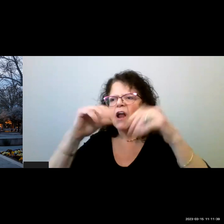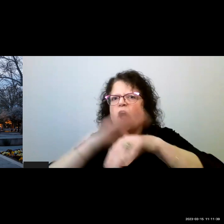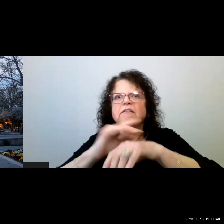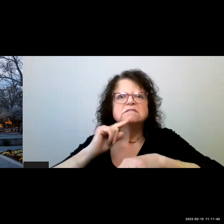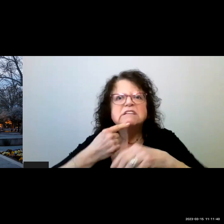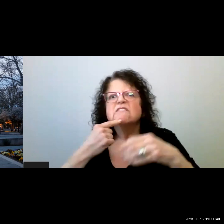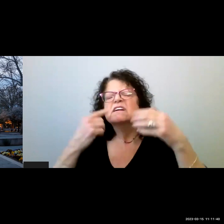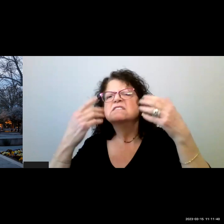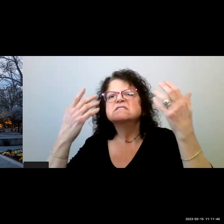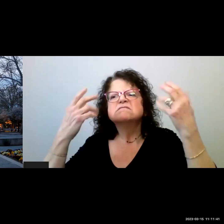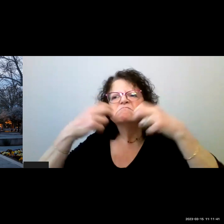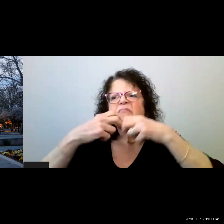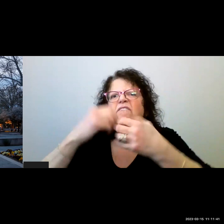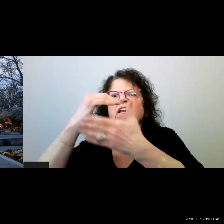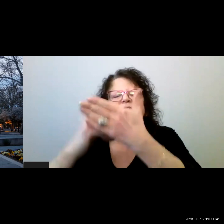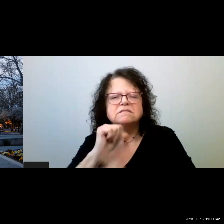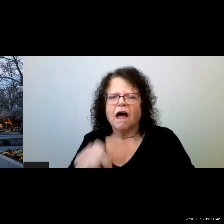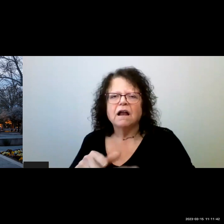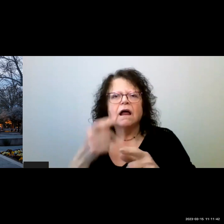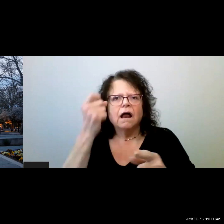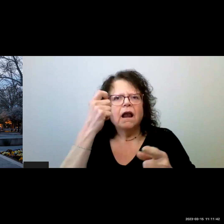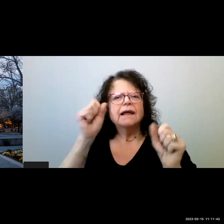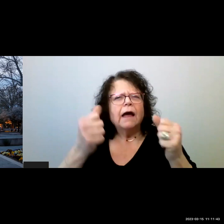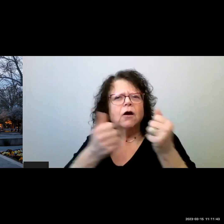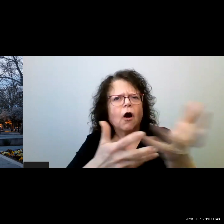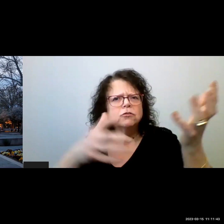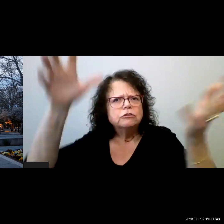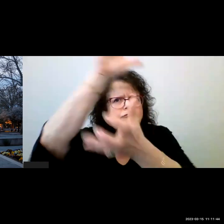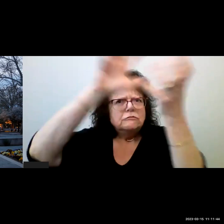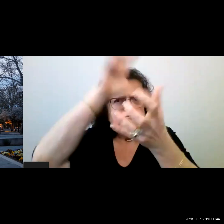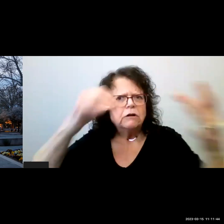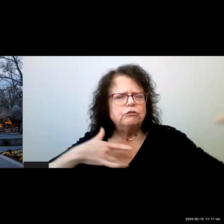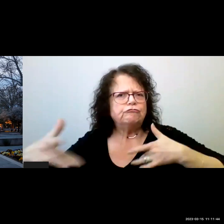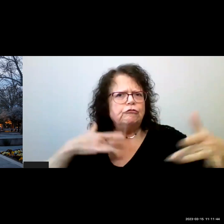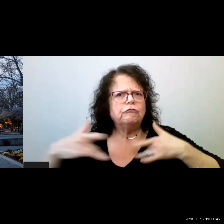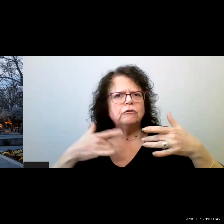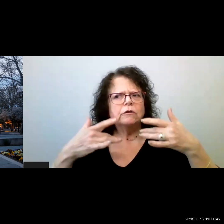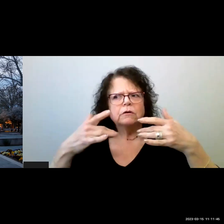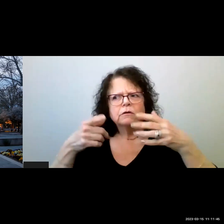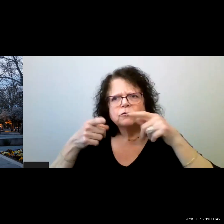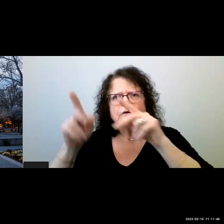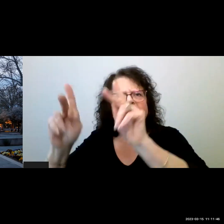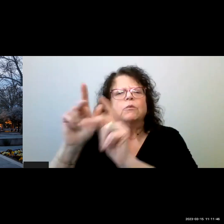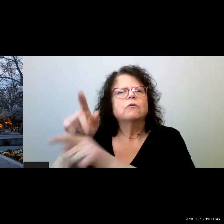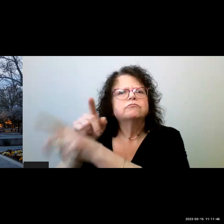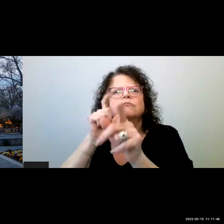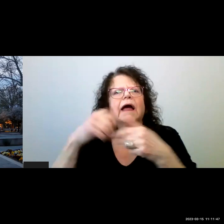in confusion and concerns among many people with disabilities who often have multiple